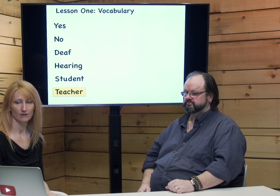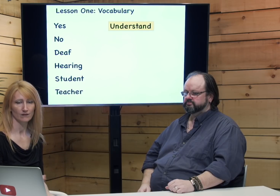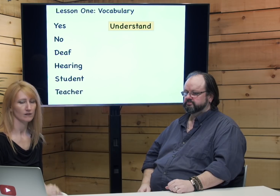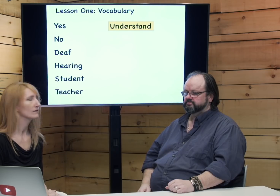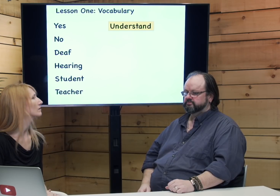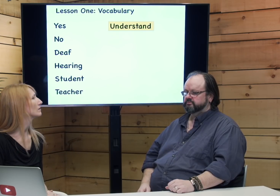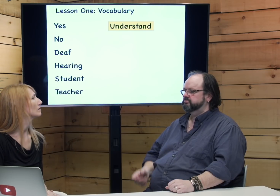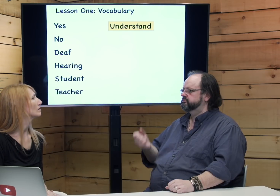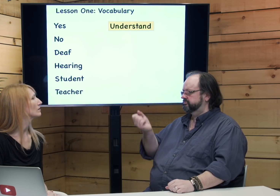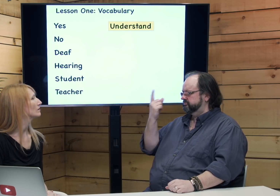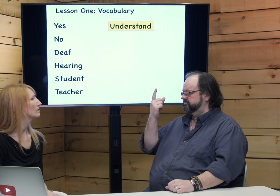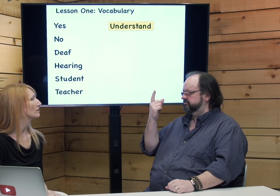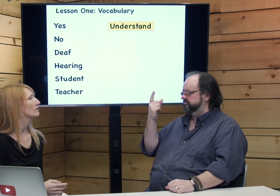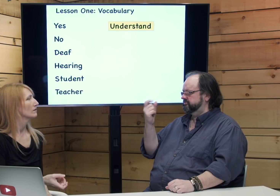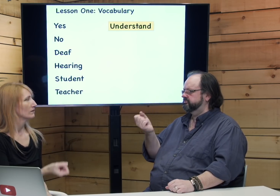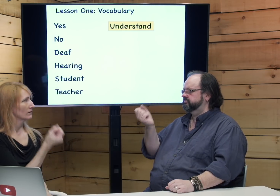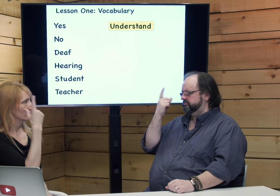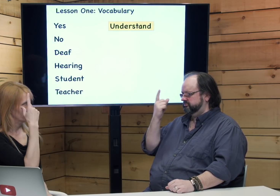understand